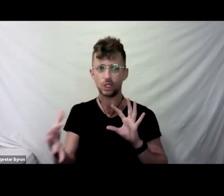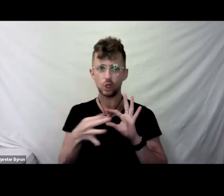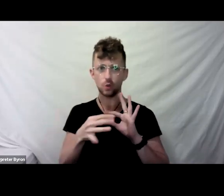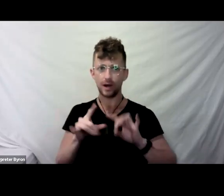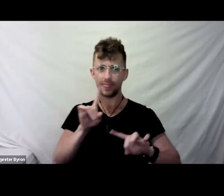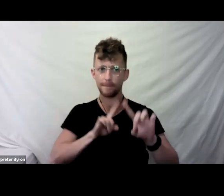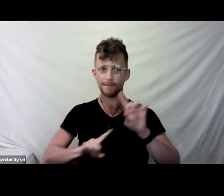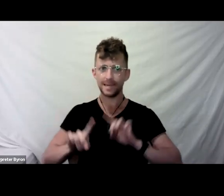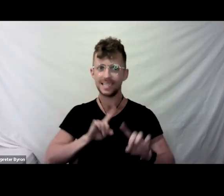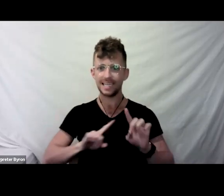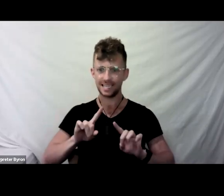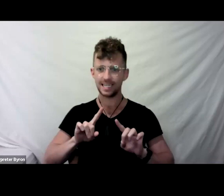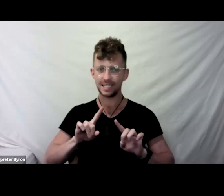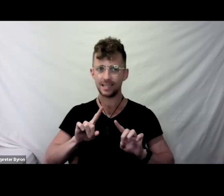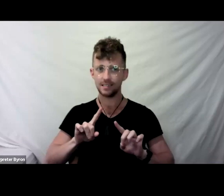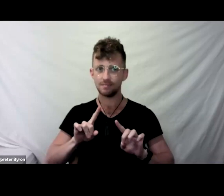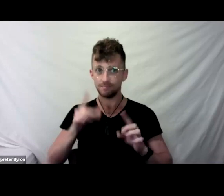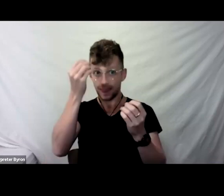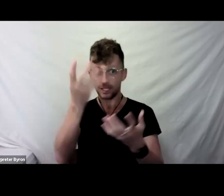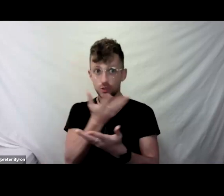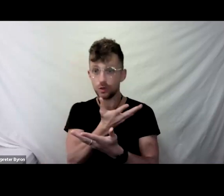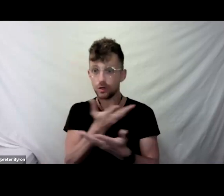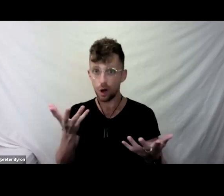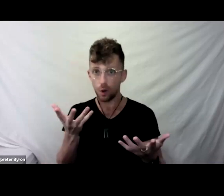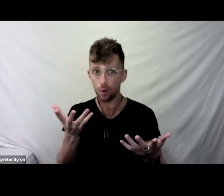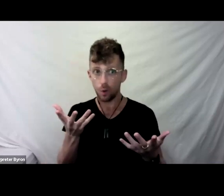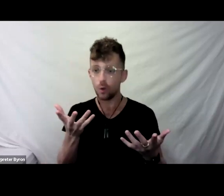And as you’ve been informed leading up to this in your registration